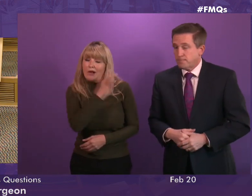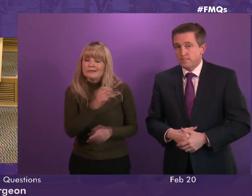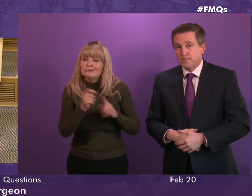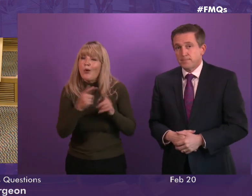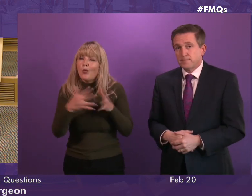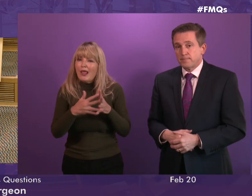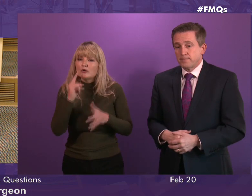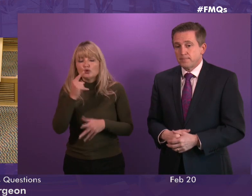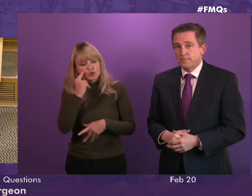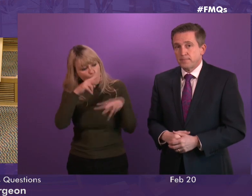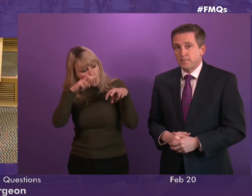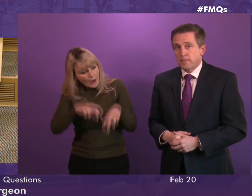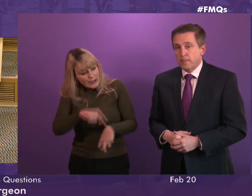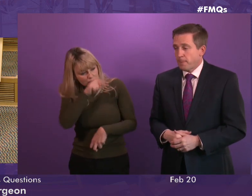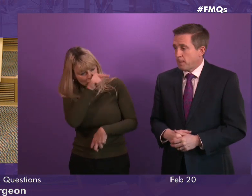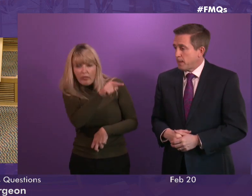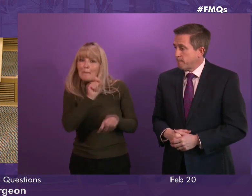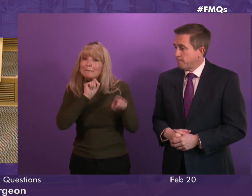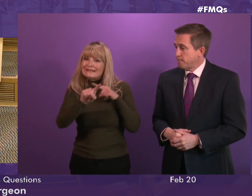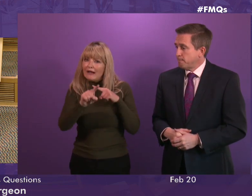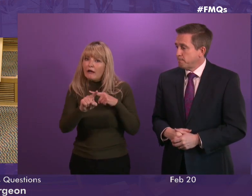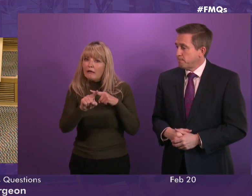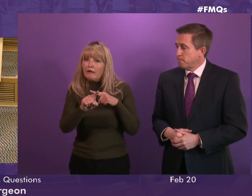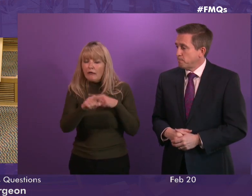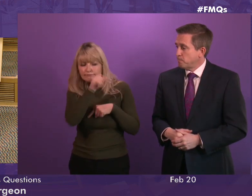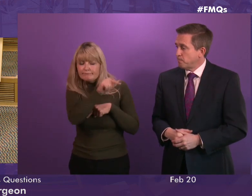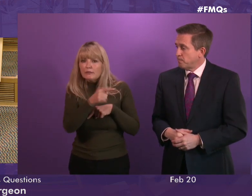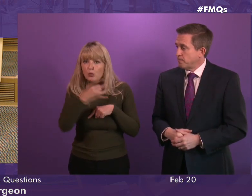the particular issue of the Gleddoch hotel. He will get back to the member.